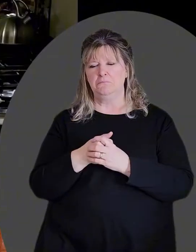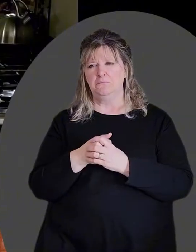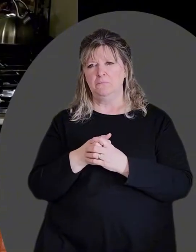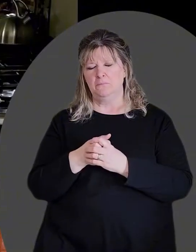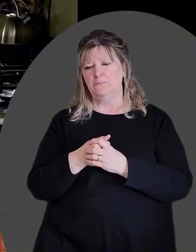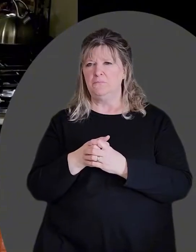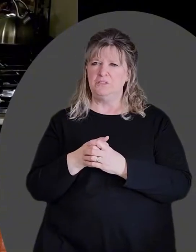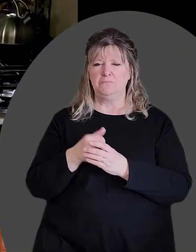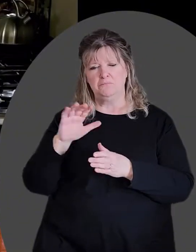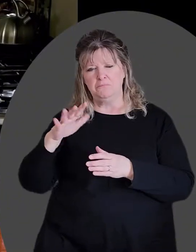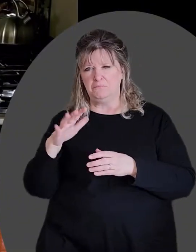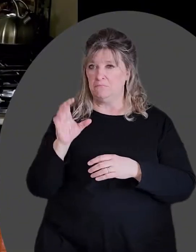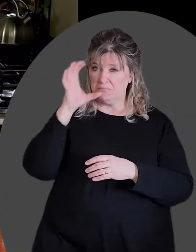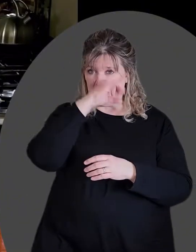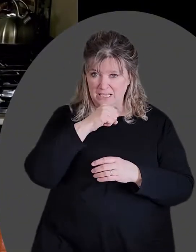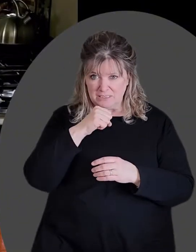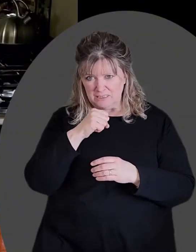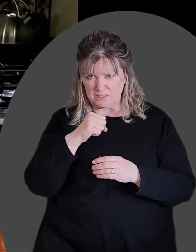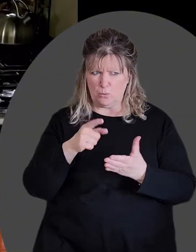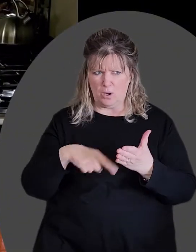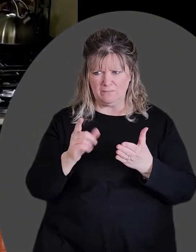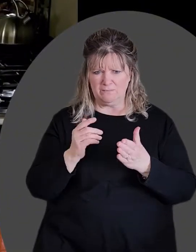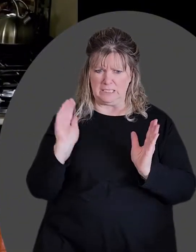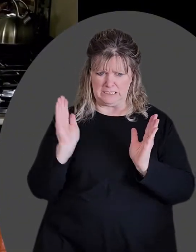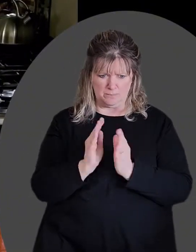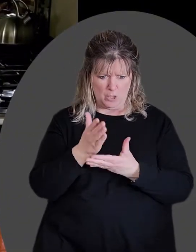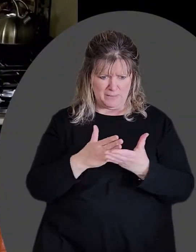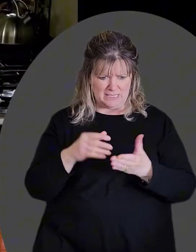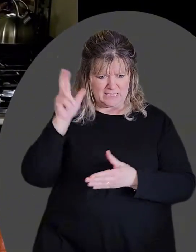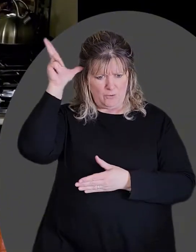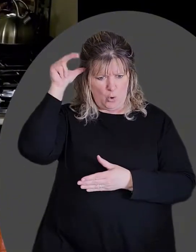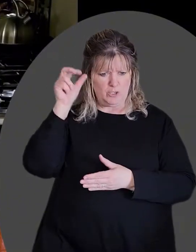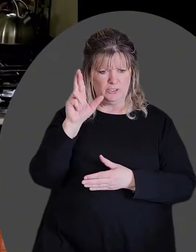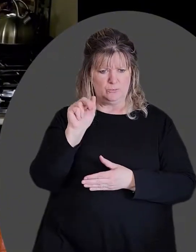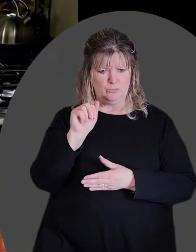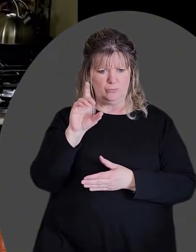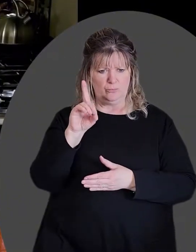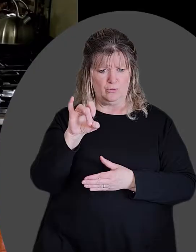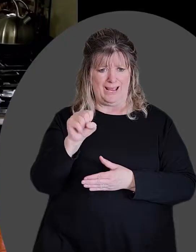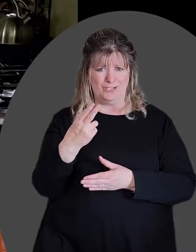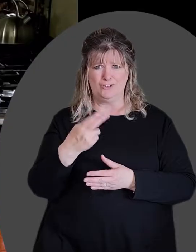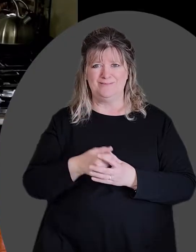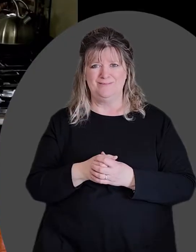guess-timate as what a small piece of horse radish is so in goes my horse radish